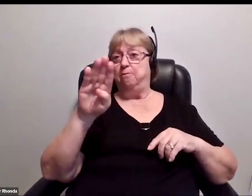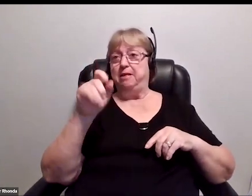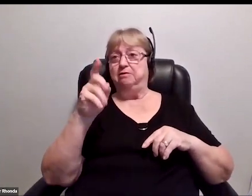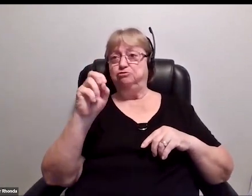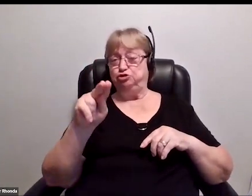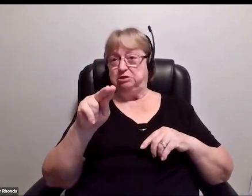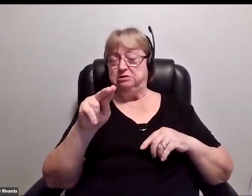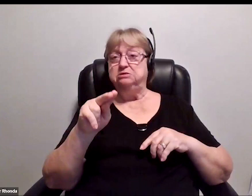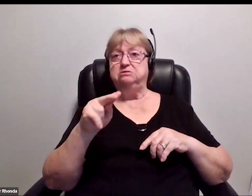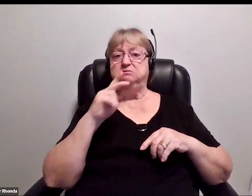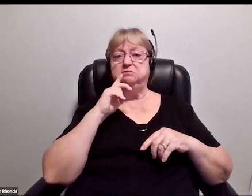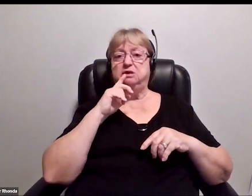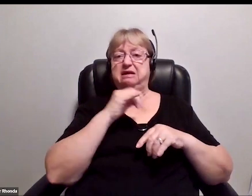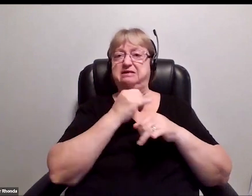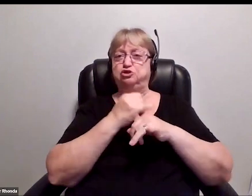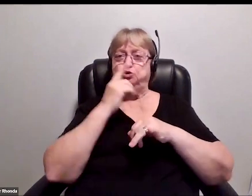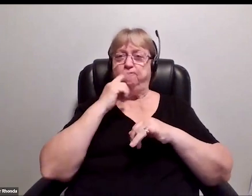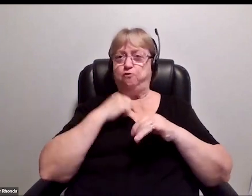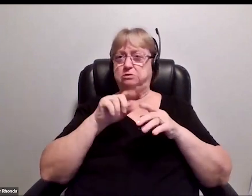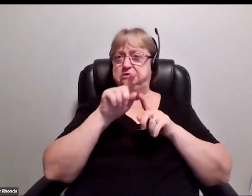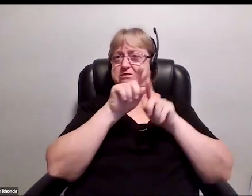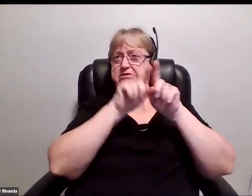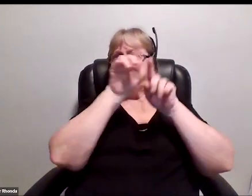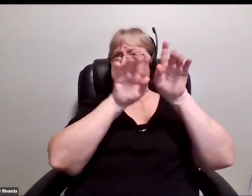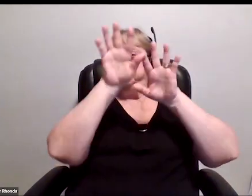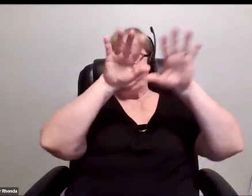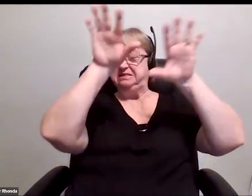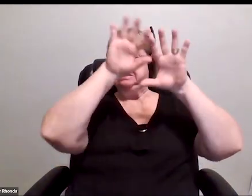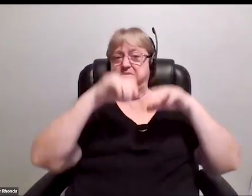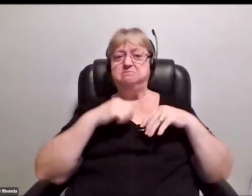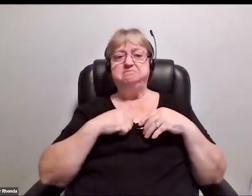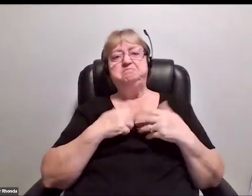We would like to talk a little bit about our project, A Touch of Space Weather.